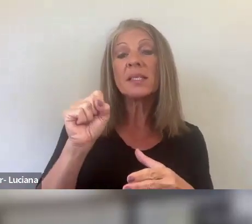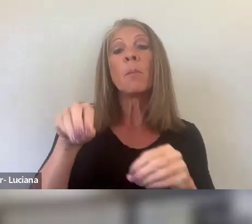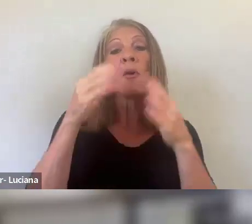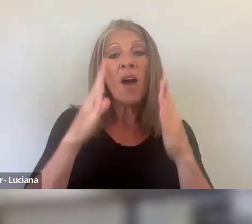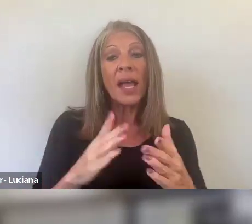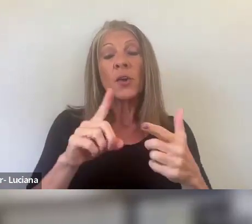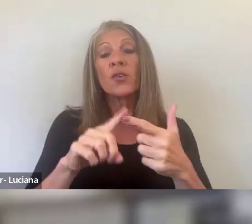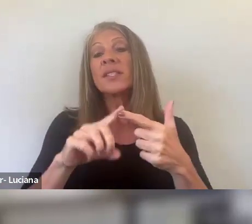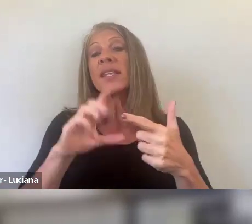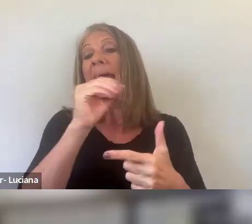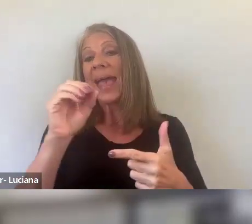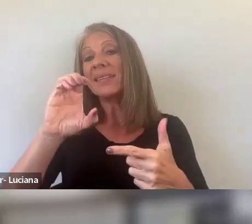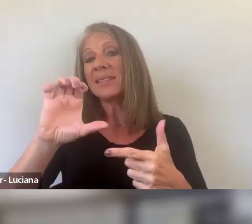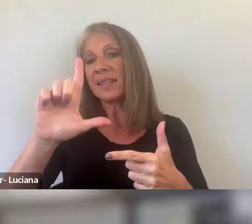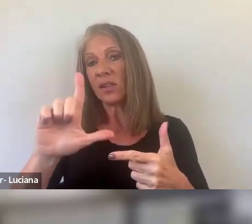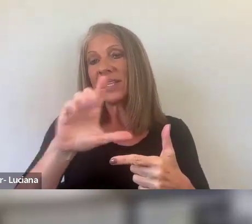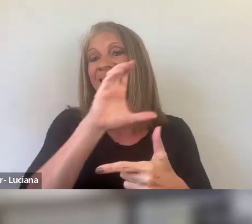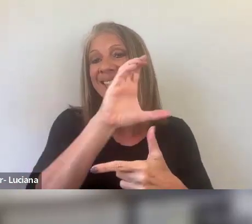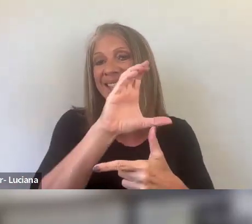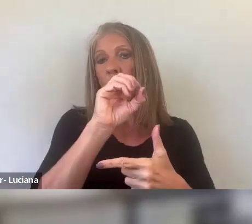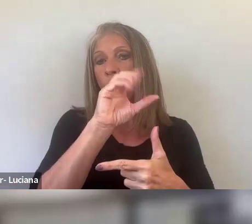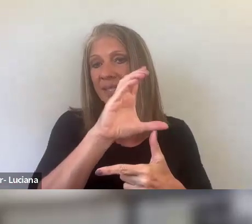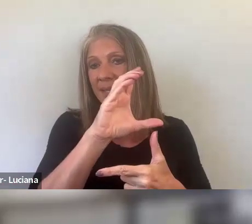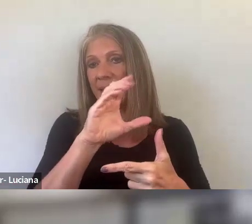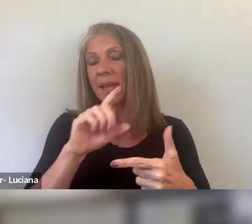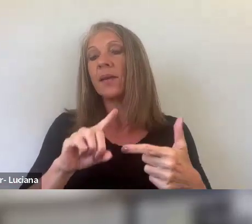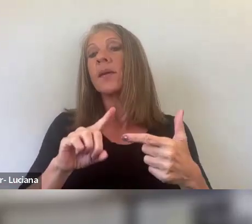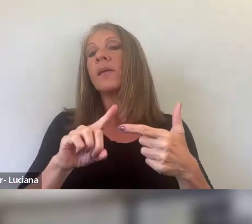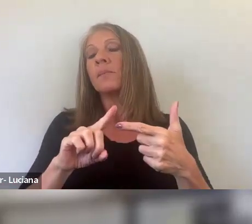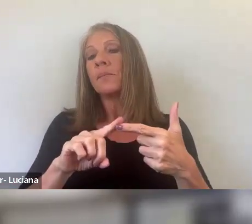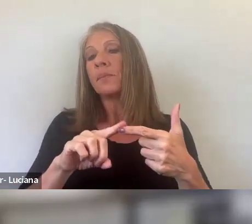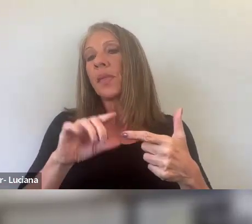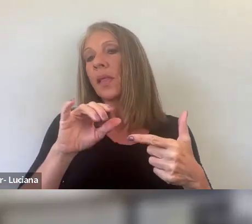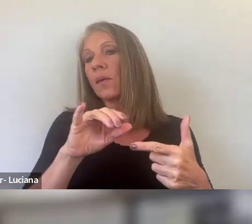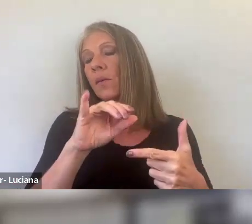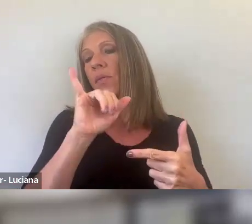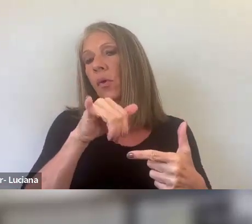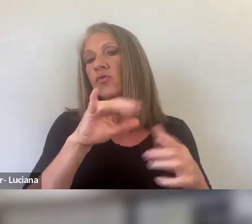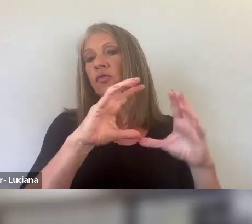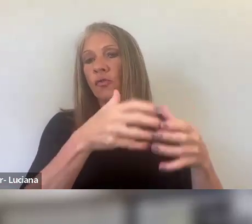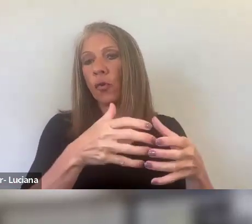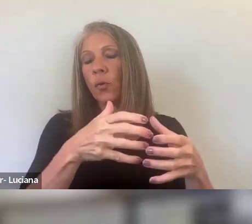and CILs? CoC is our continuum of care which are entities responsible at the local level